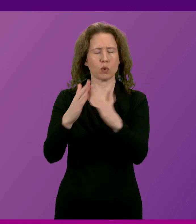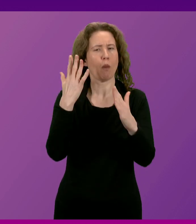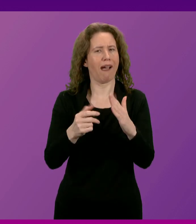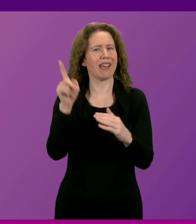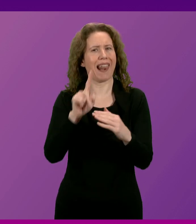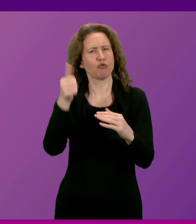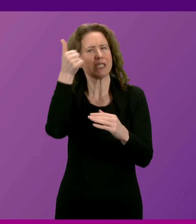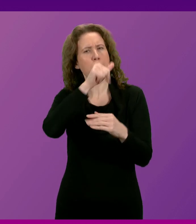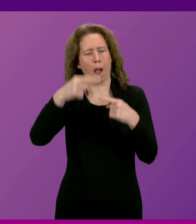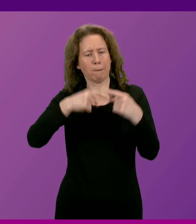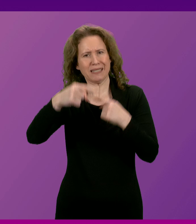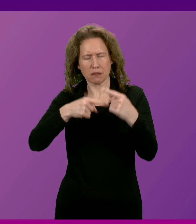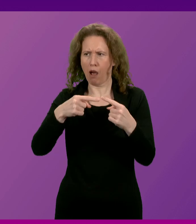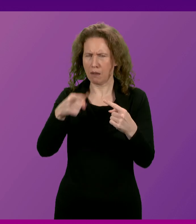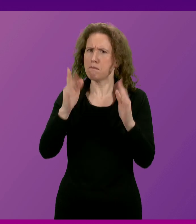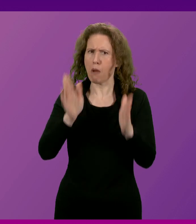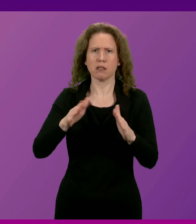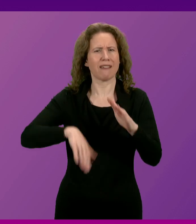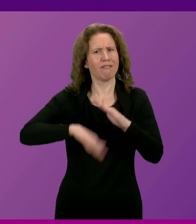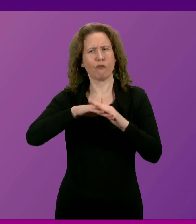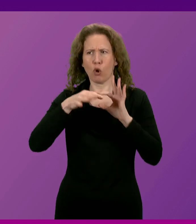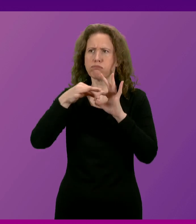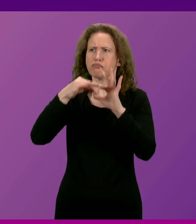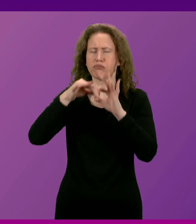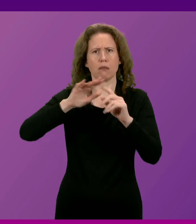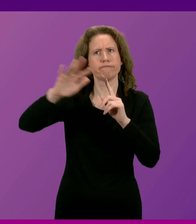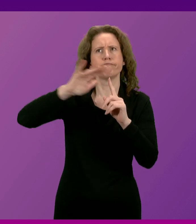are provided with full network access. We are also working with our consumer advice